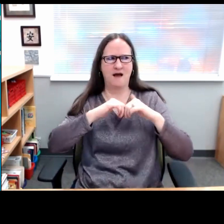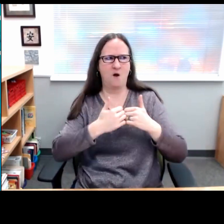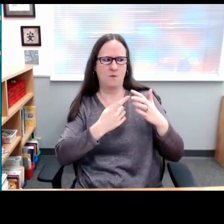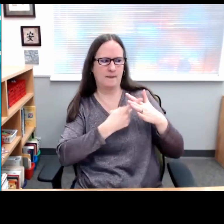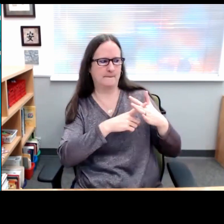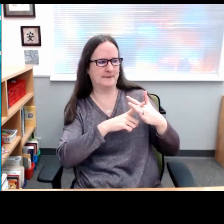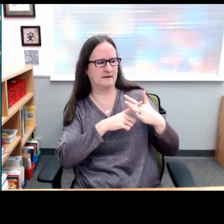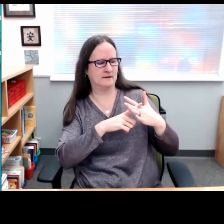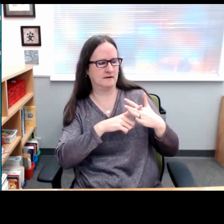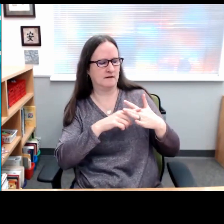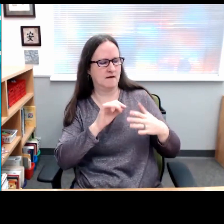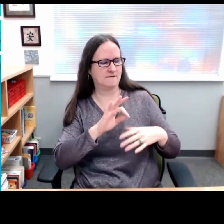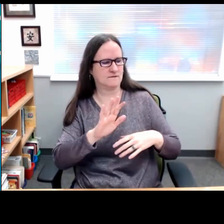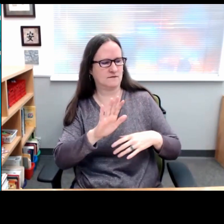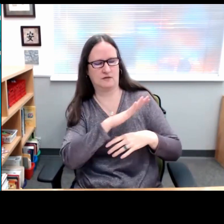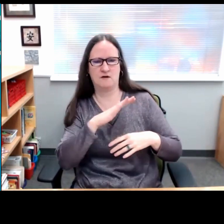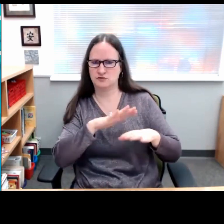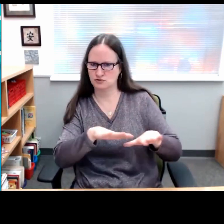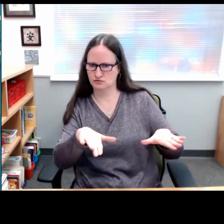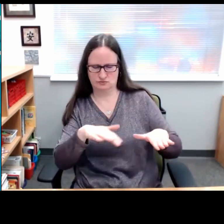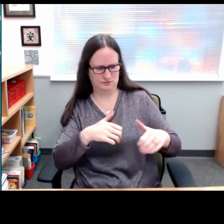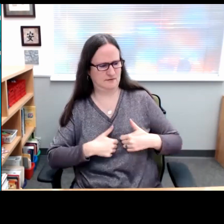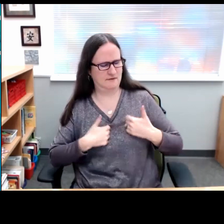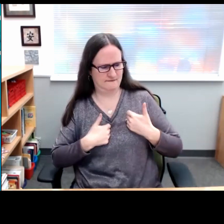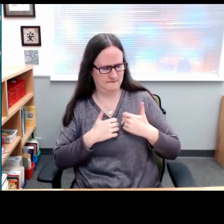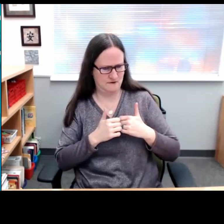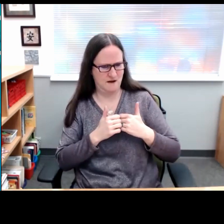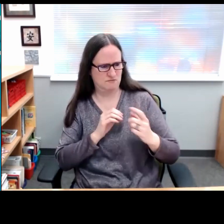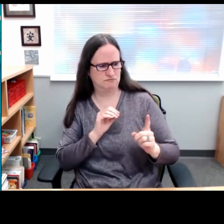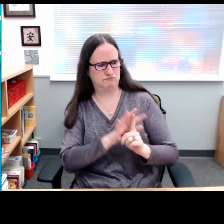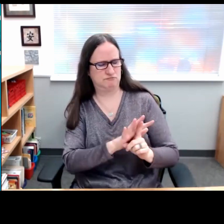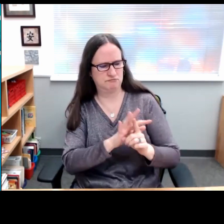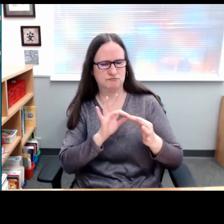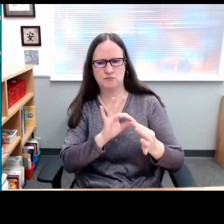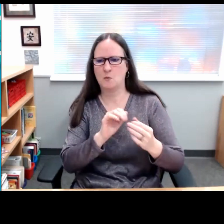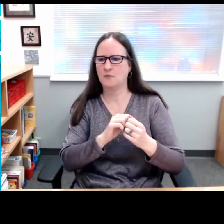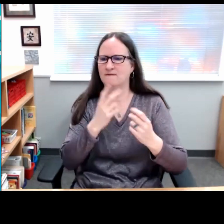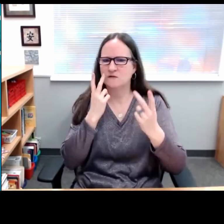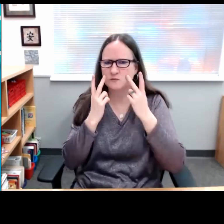So, I want you to think about how we're looking at the beginning of a child's life